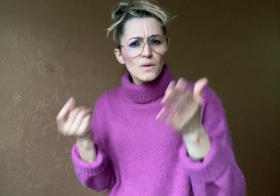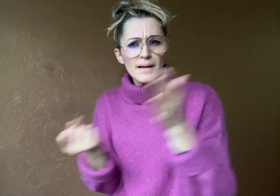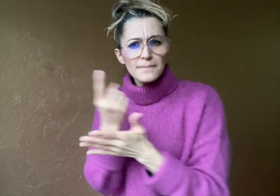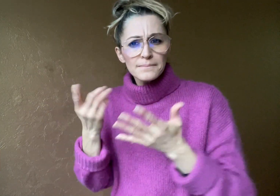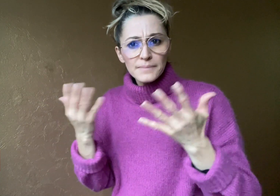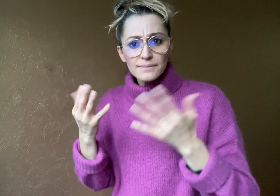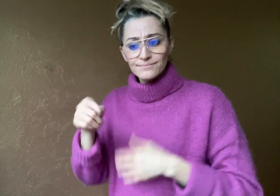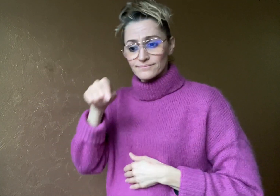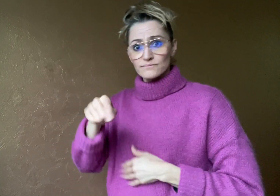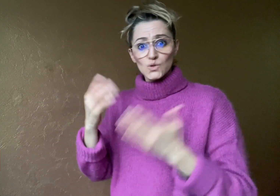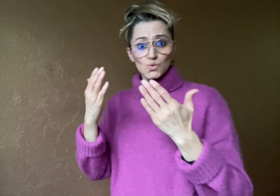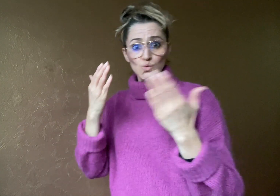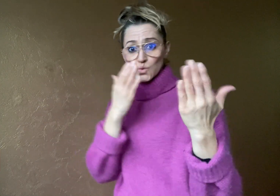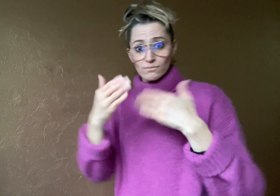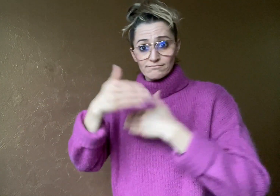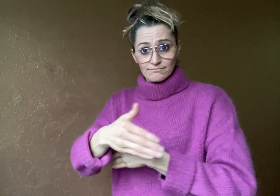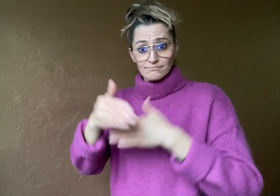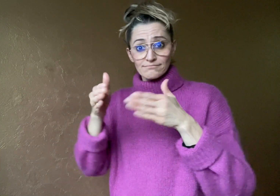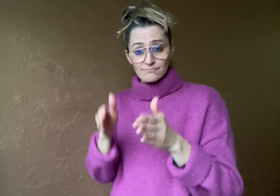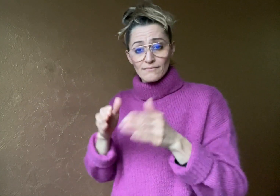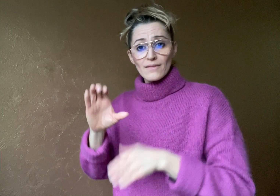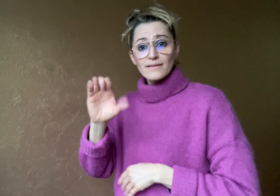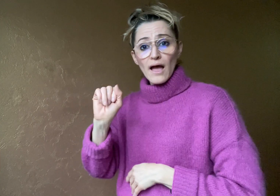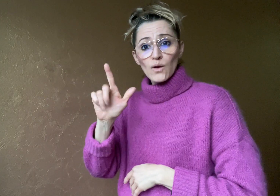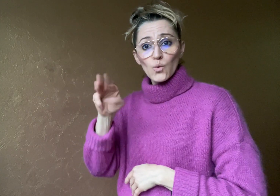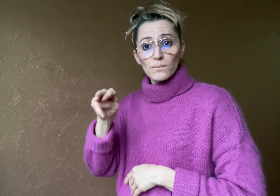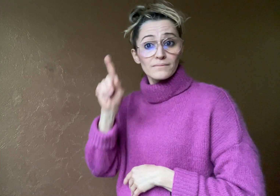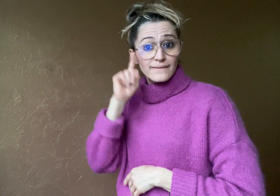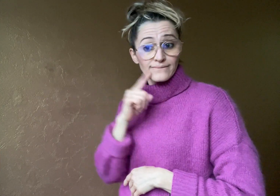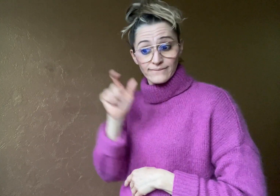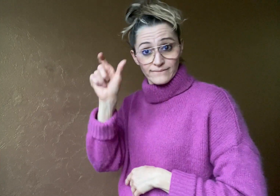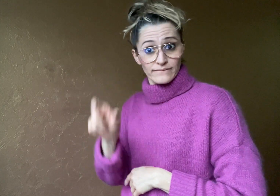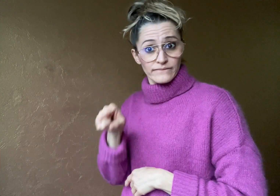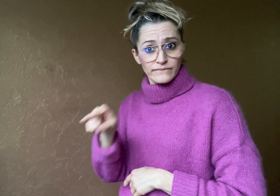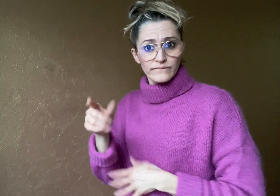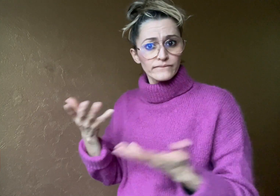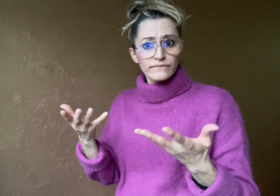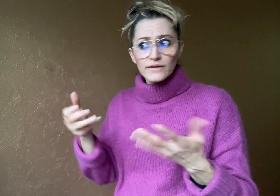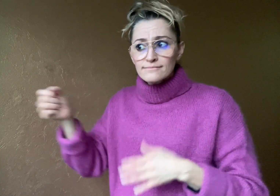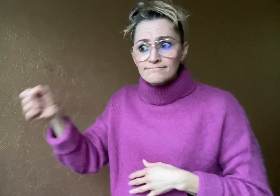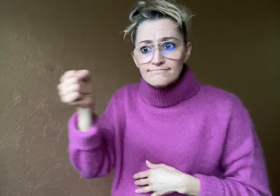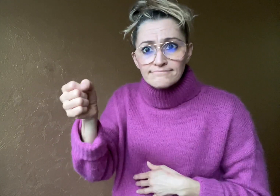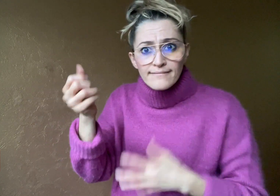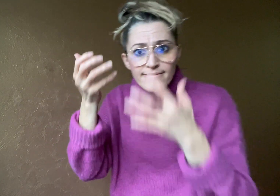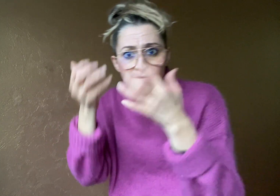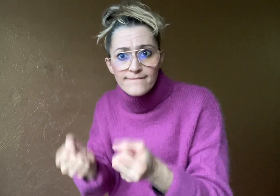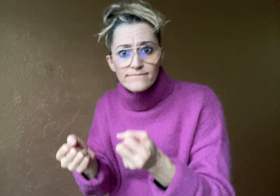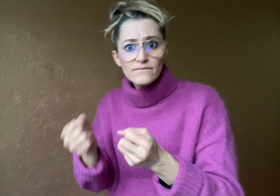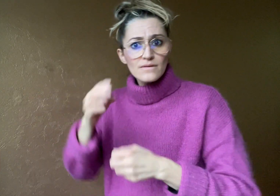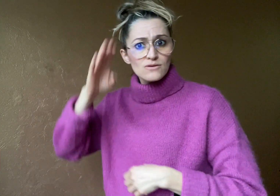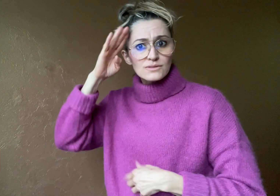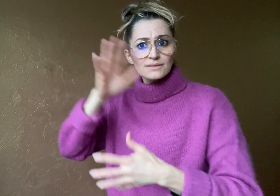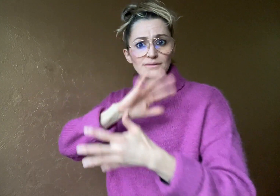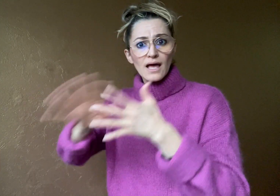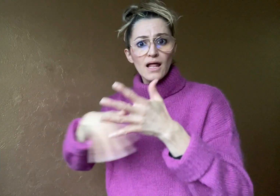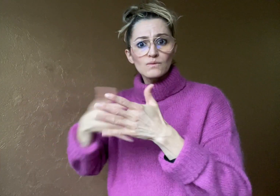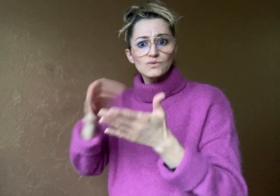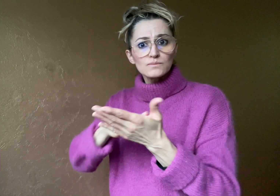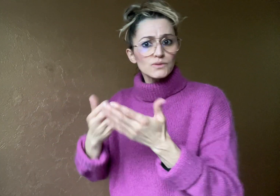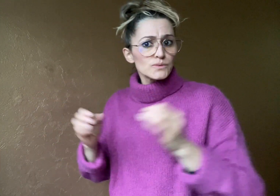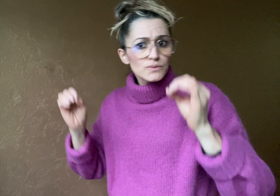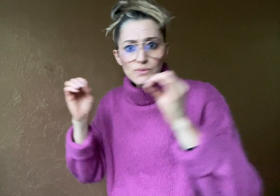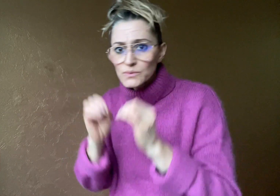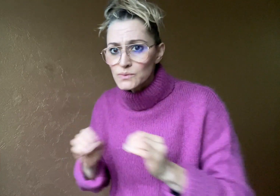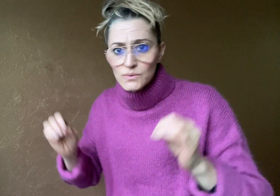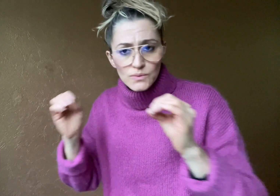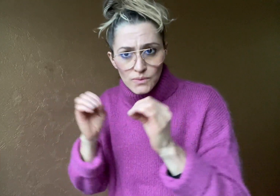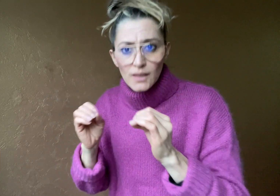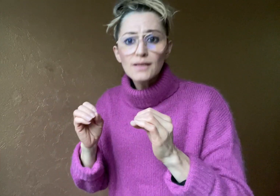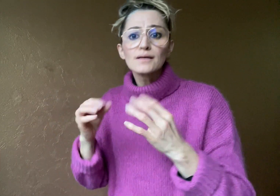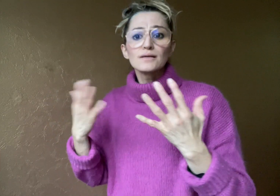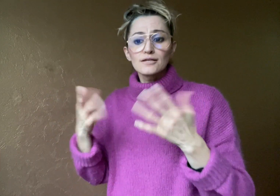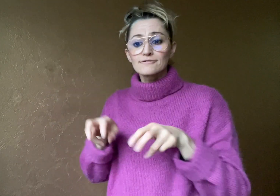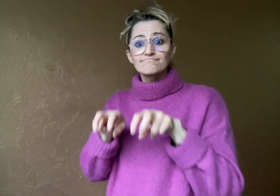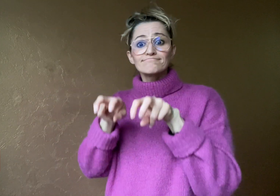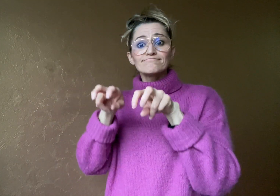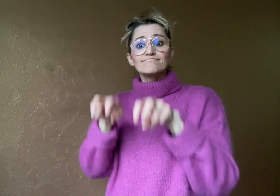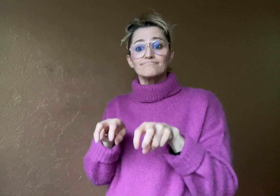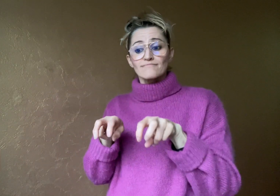with an Irish Sign Language (ISL) interpreter, which prevented